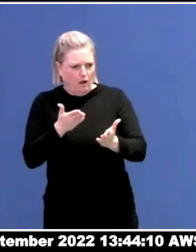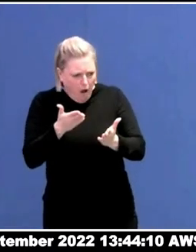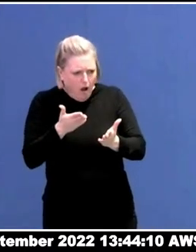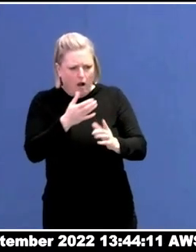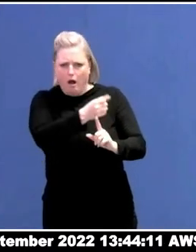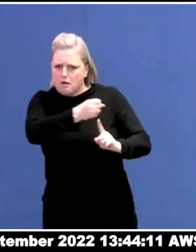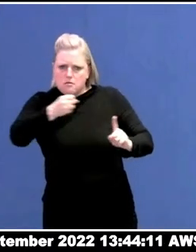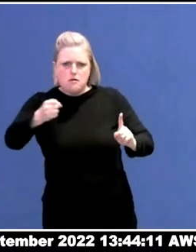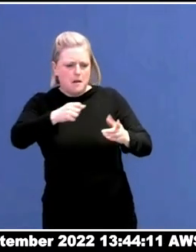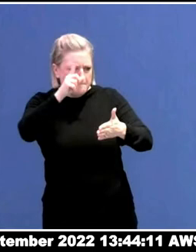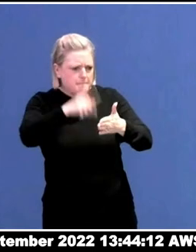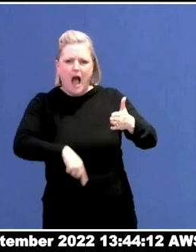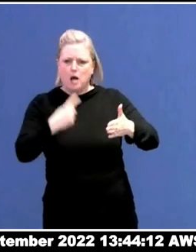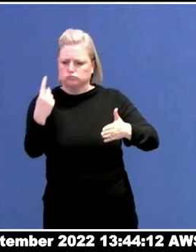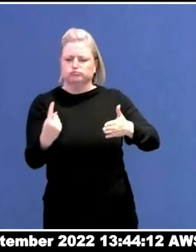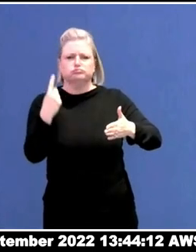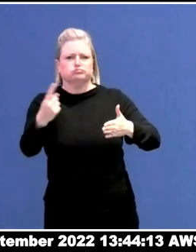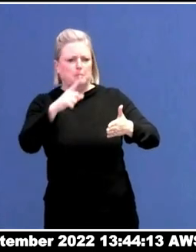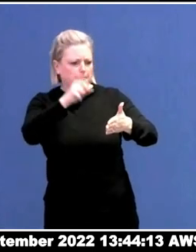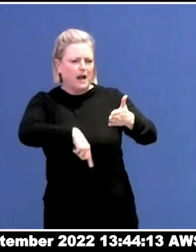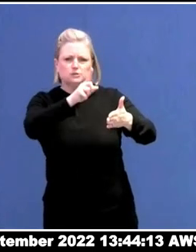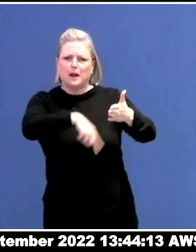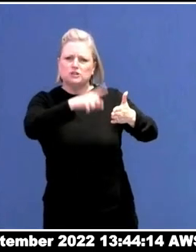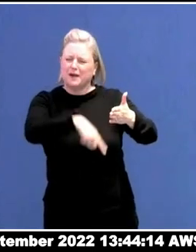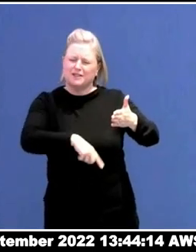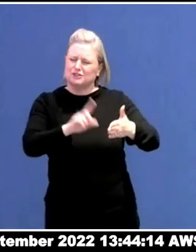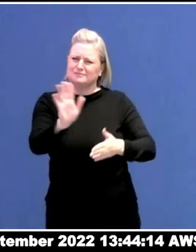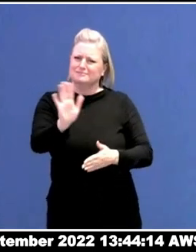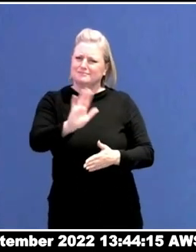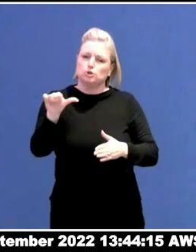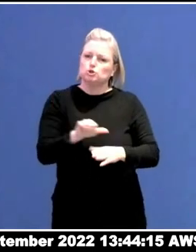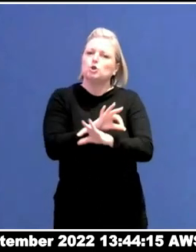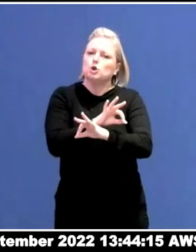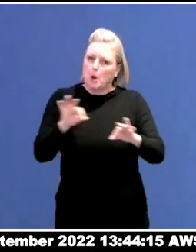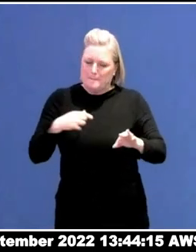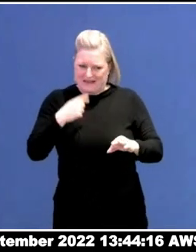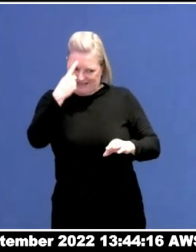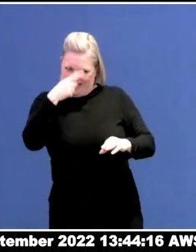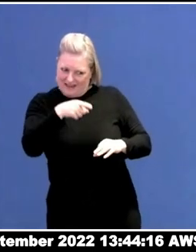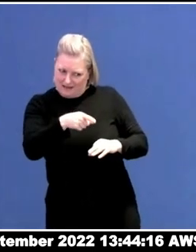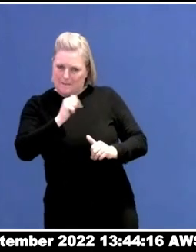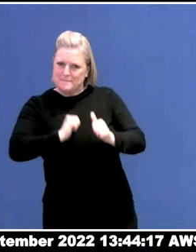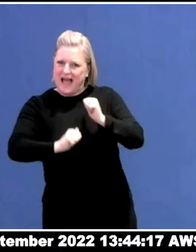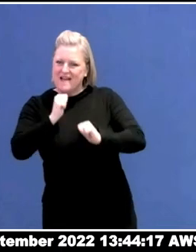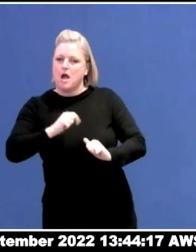on prisoners with psycho-social and cognitive disabilities, which are -- I will come back to that issue in a moment, but I want to concentrate on the